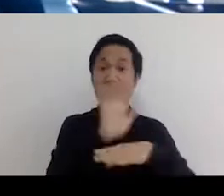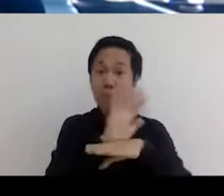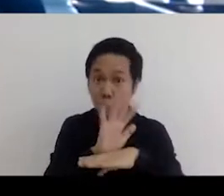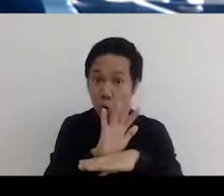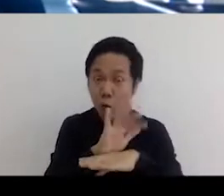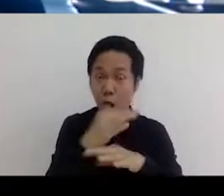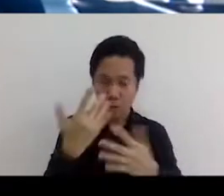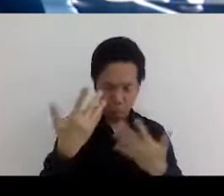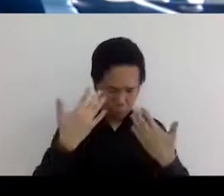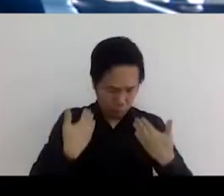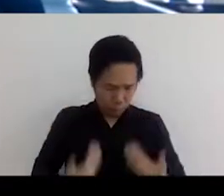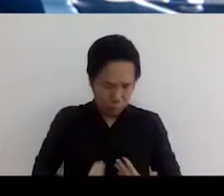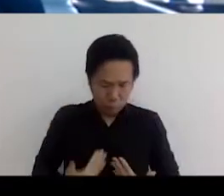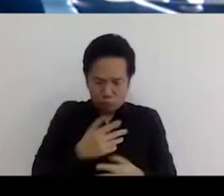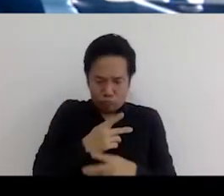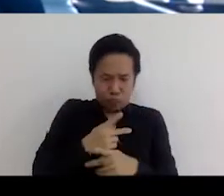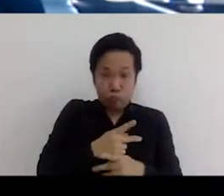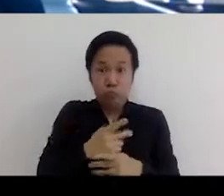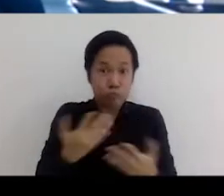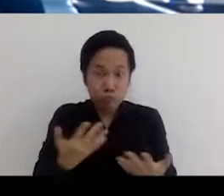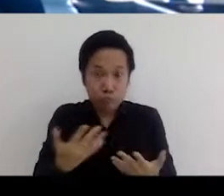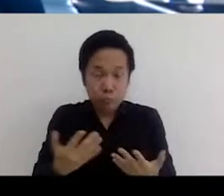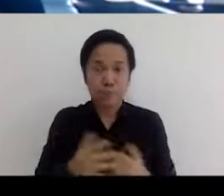to make sure that people with disability get it.